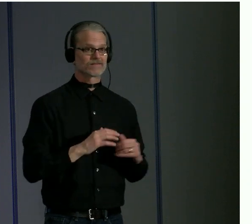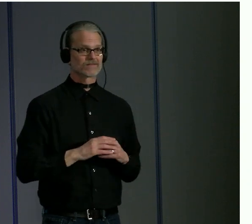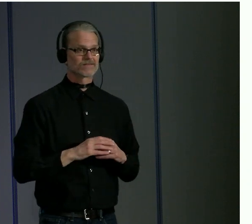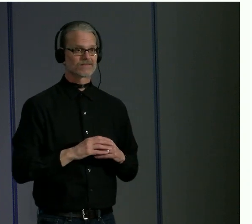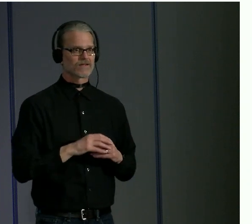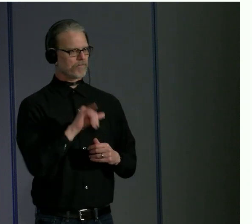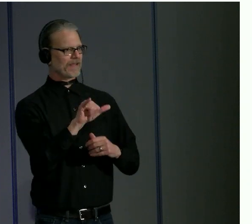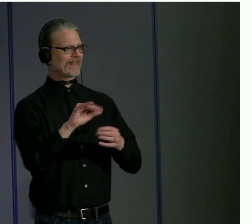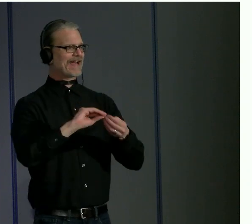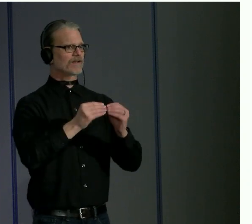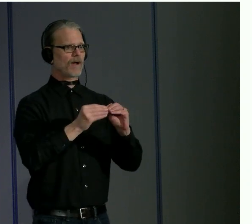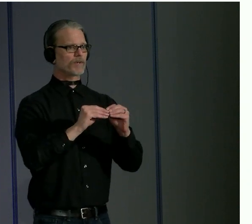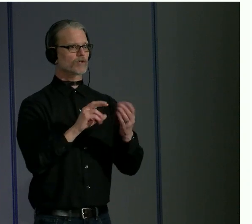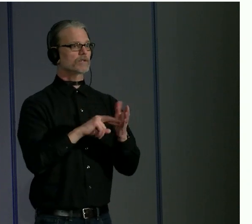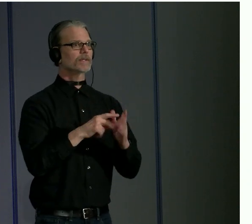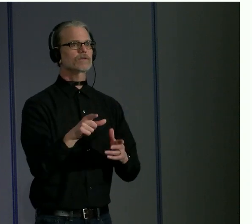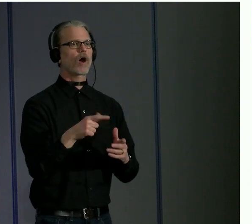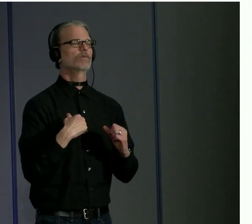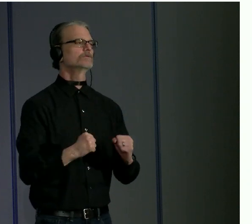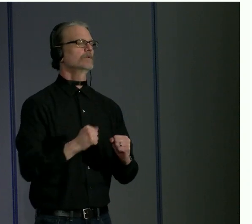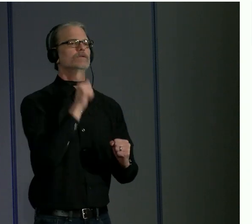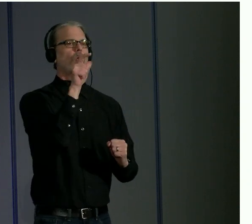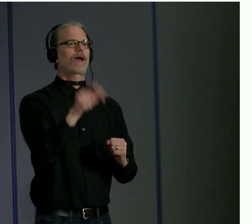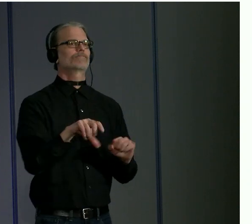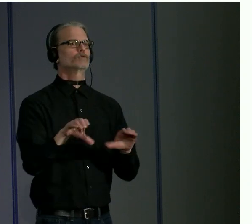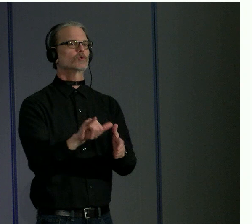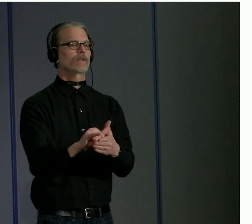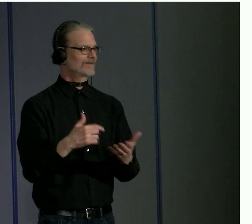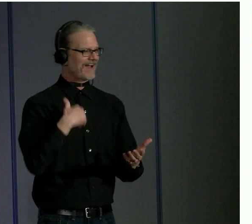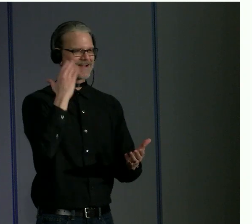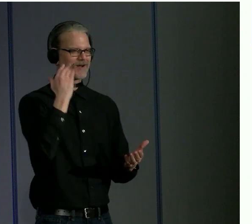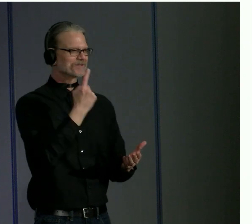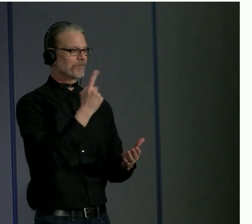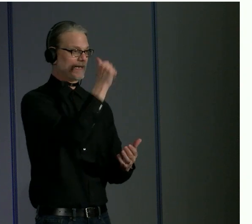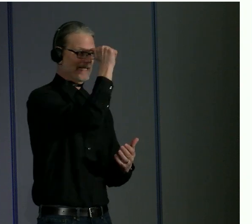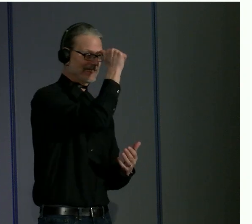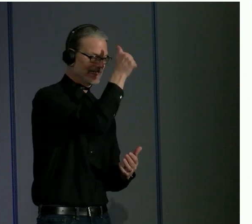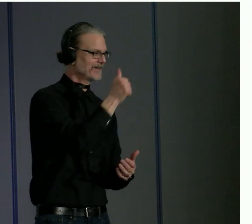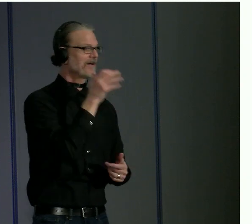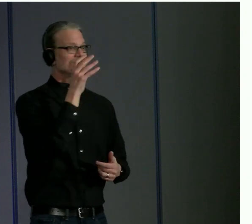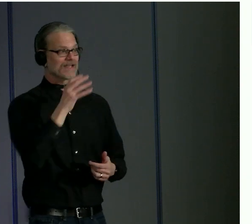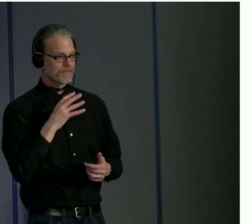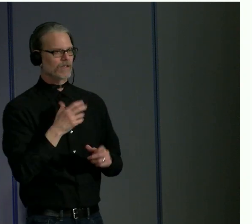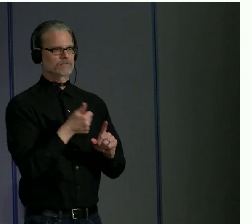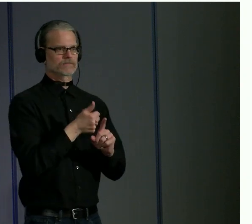statistics give you an out. I know someone who is Indian and female and happens to be color-blind.